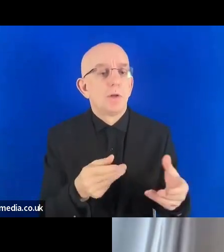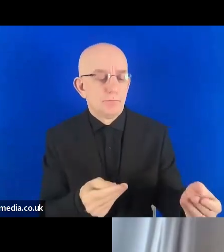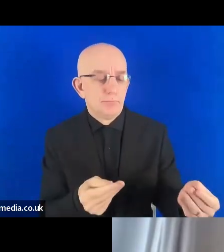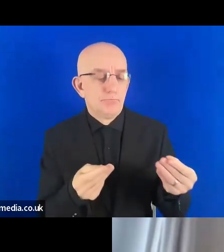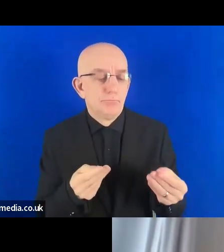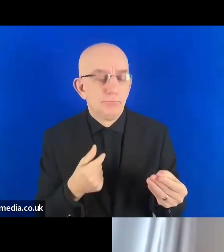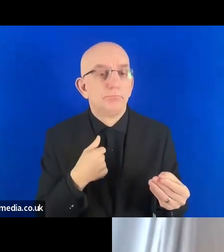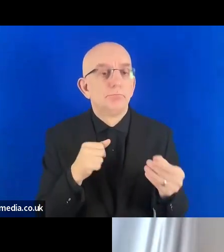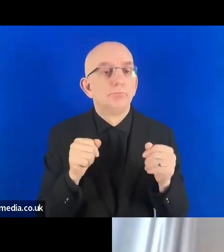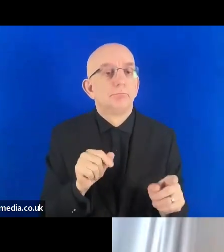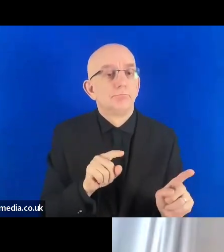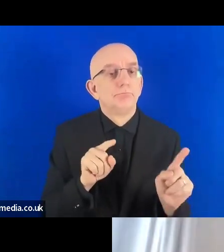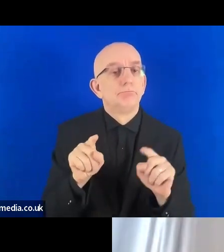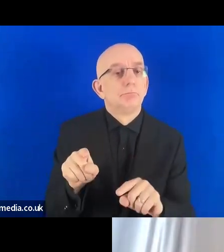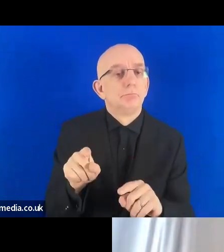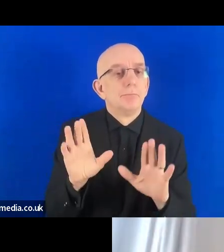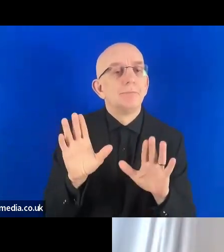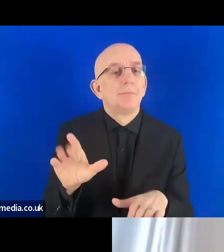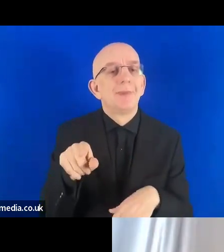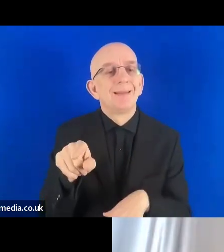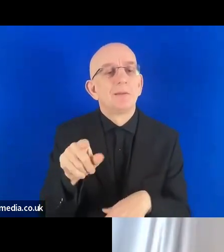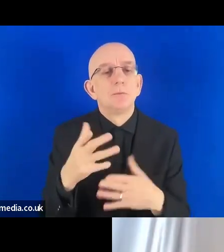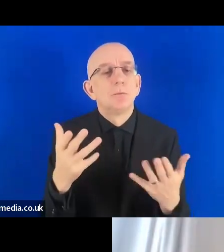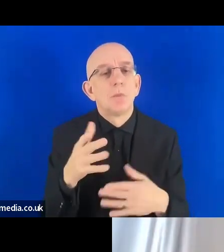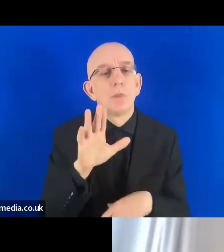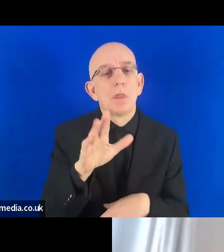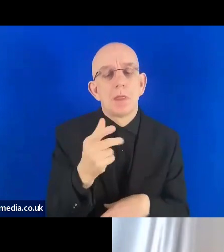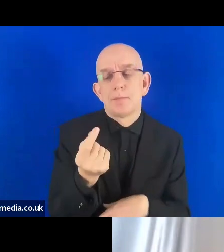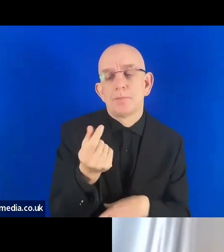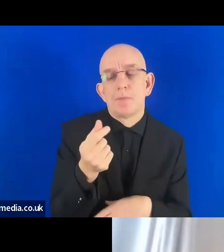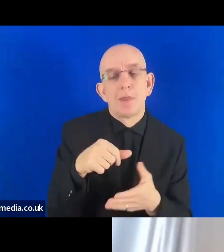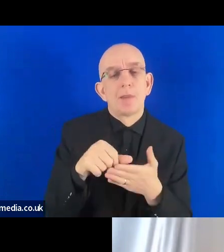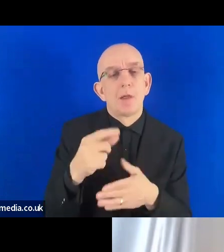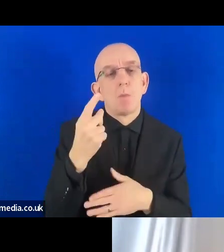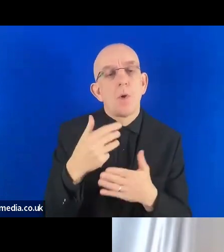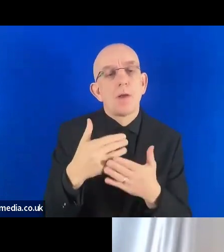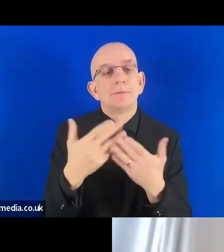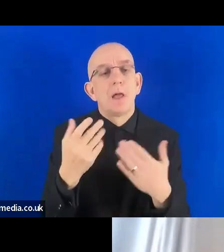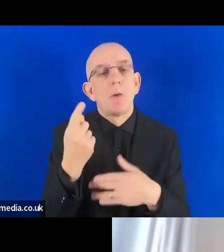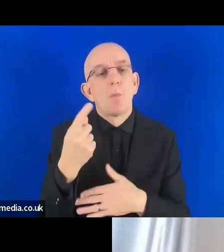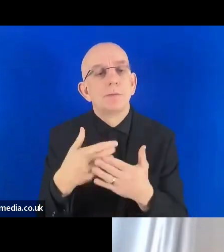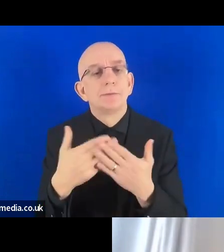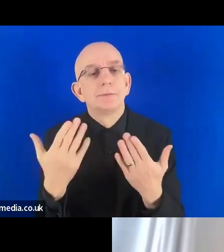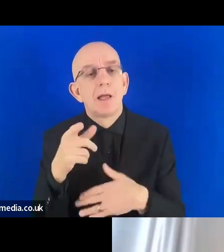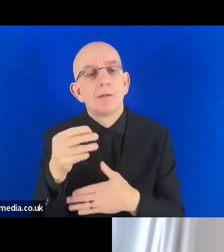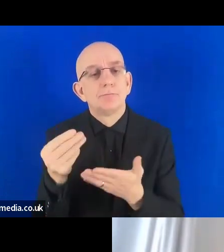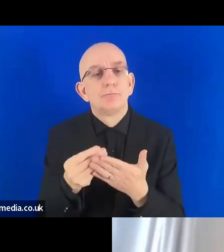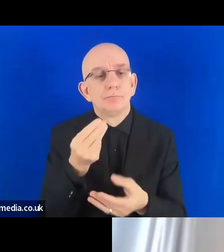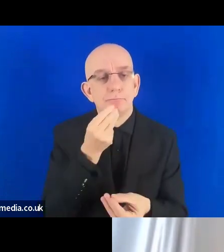conference. With regards to the podiums, lunch, etcetera is provided.